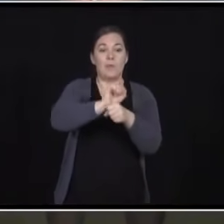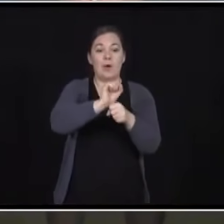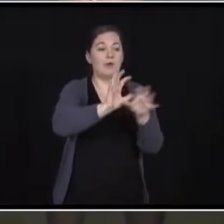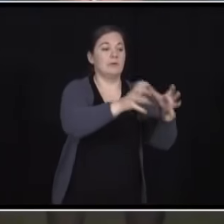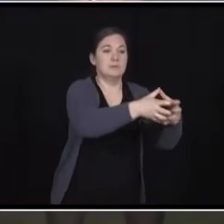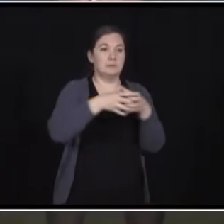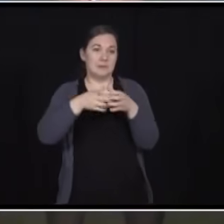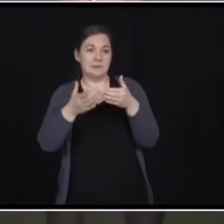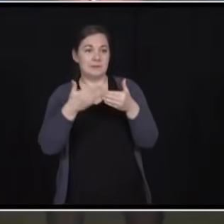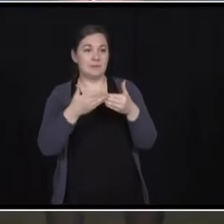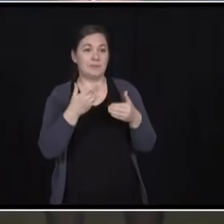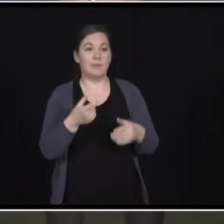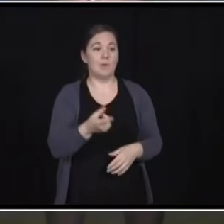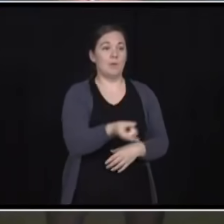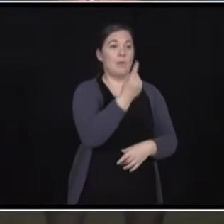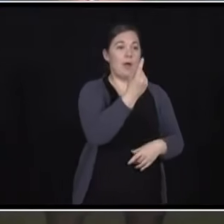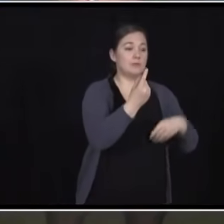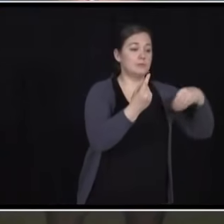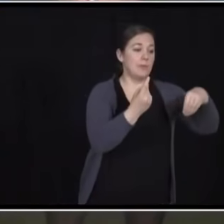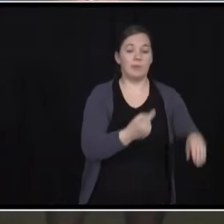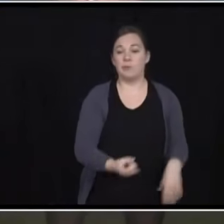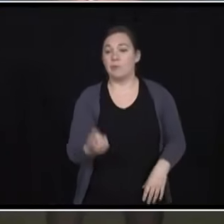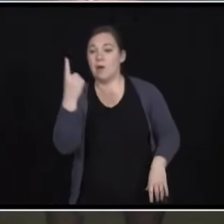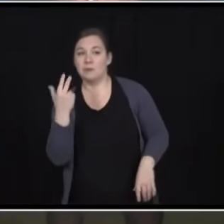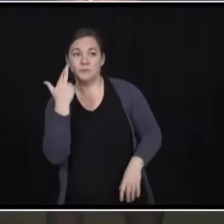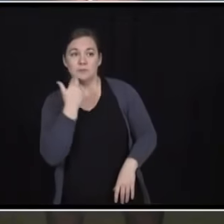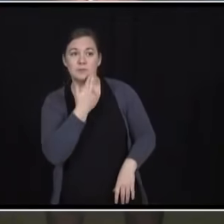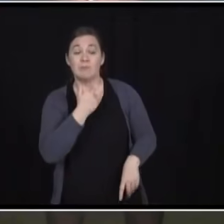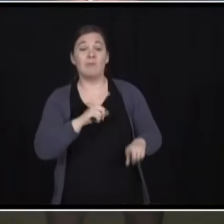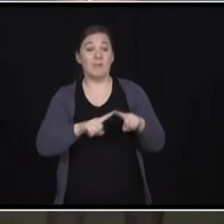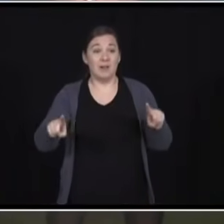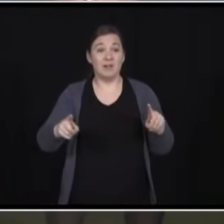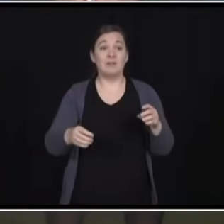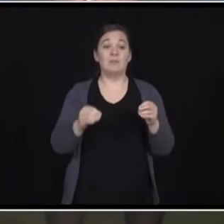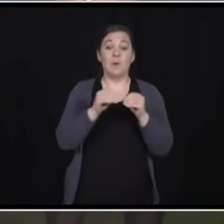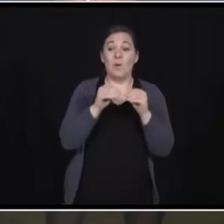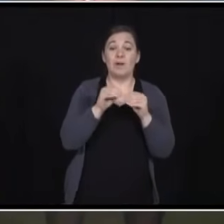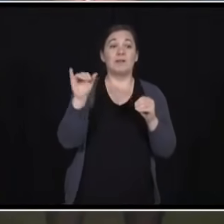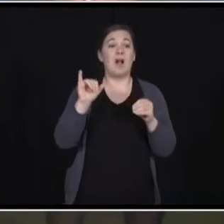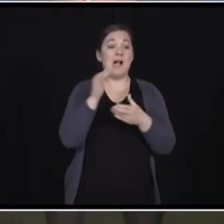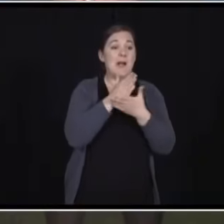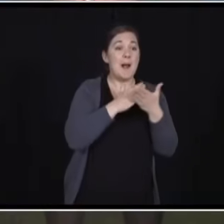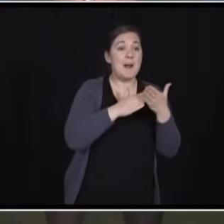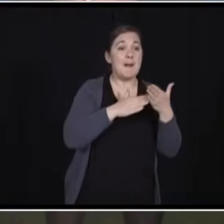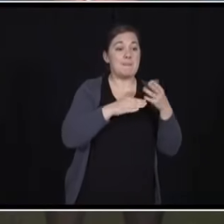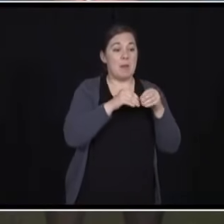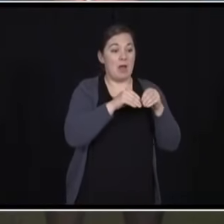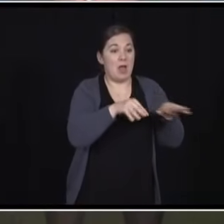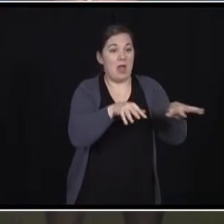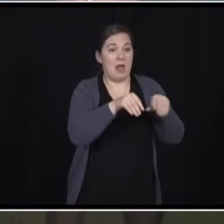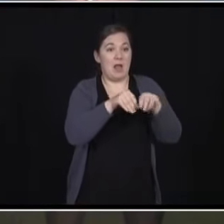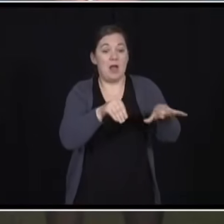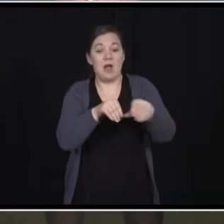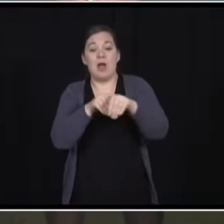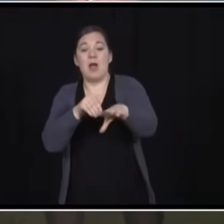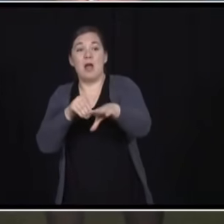So, there may not be that many outbreaks with a particular store or a particular restaurant although